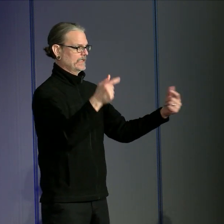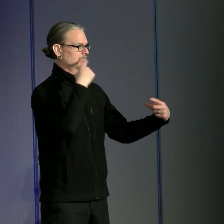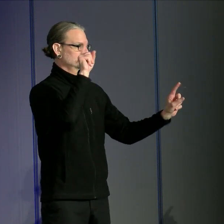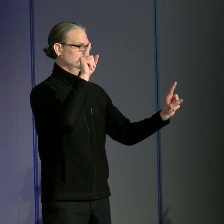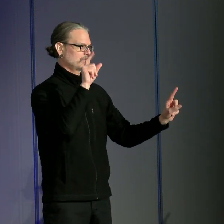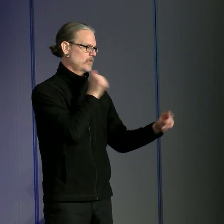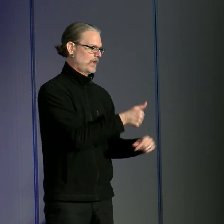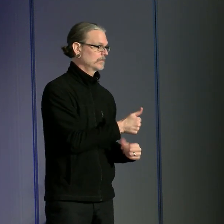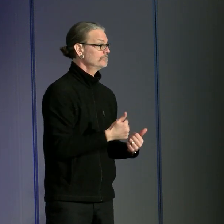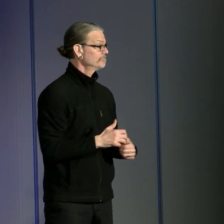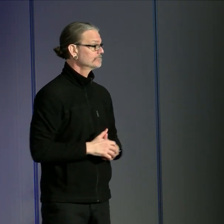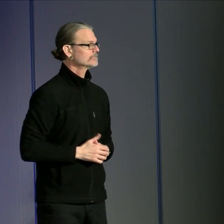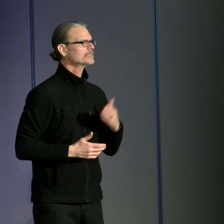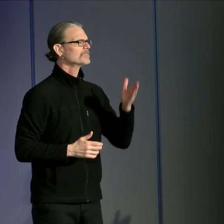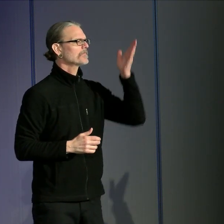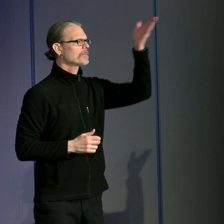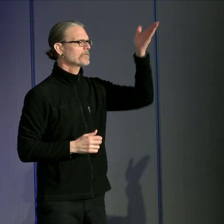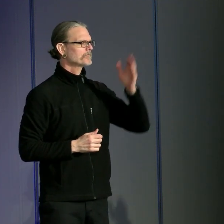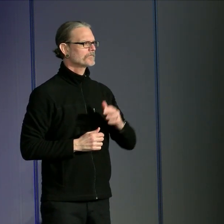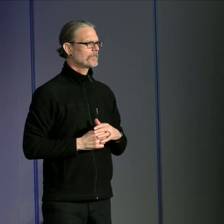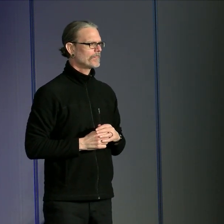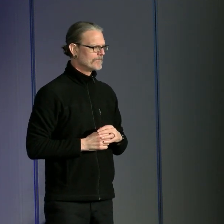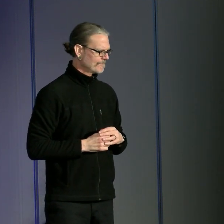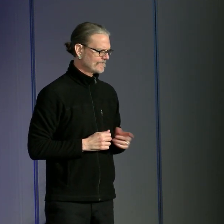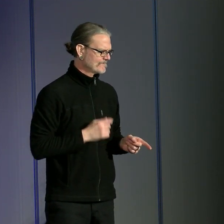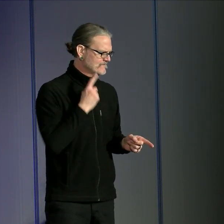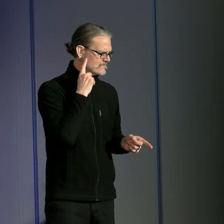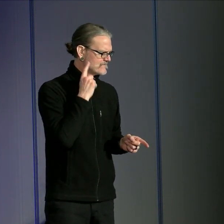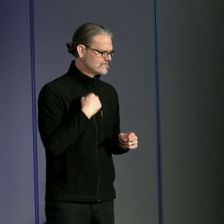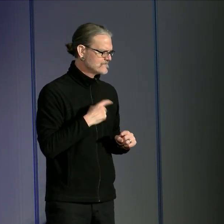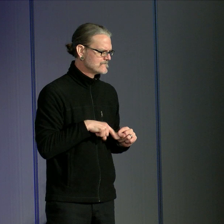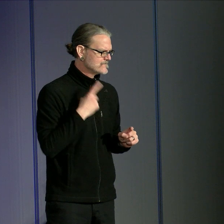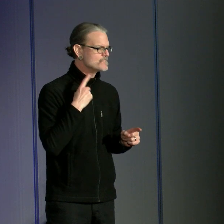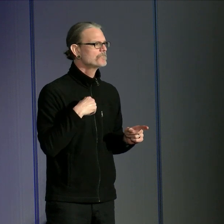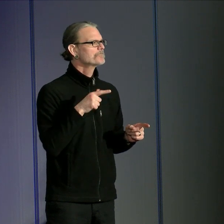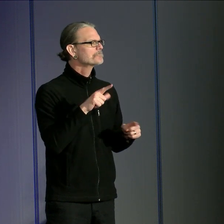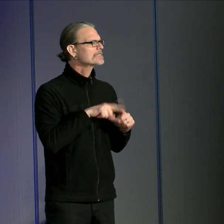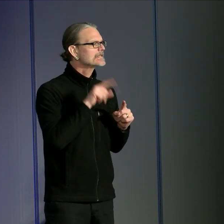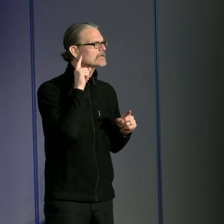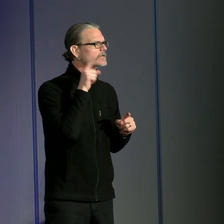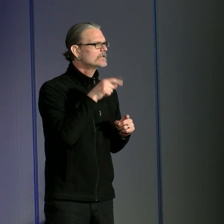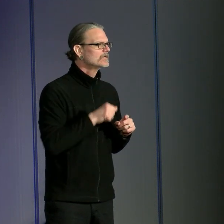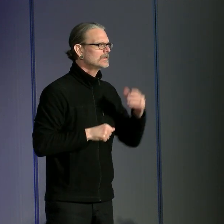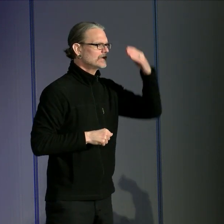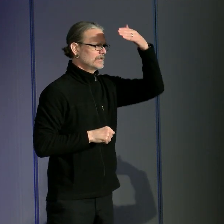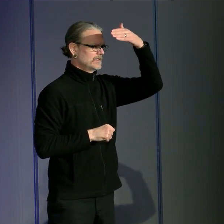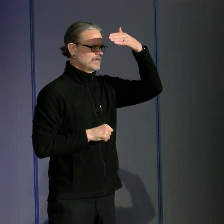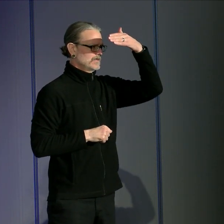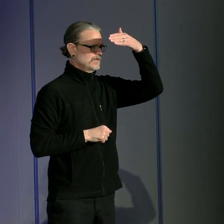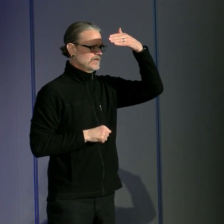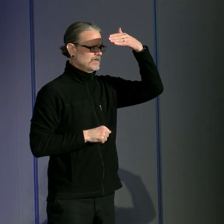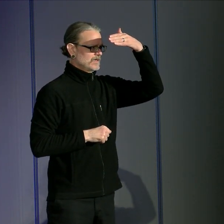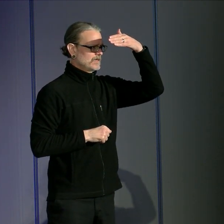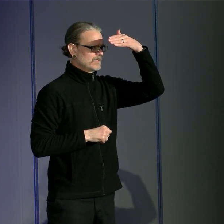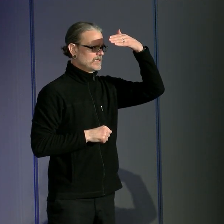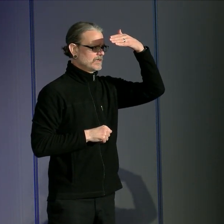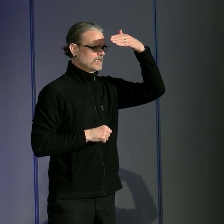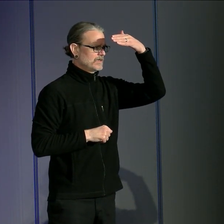[Away from mic] sorry, I can't -- >> [Away from mic]